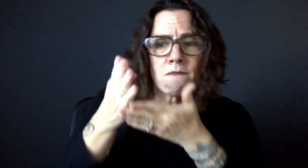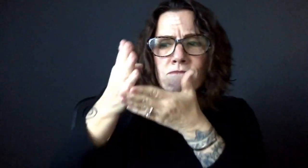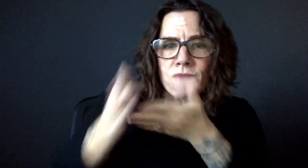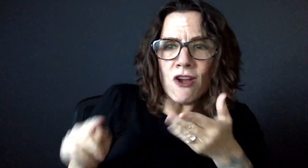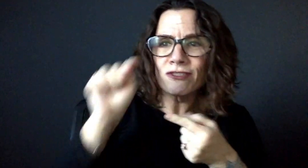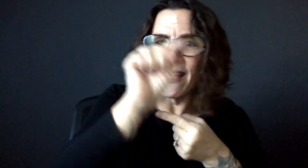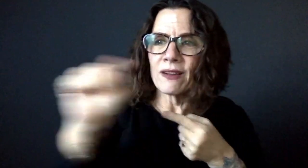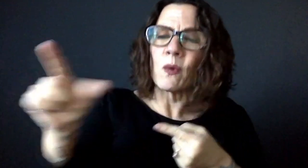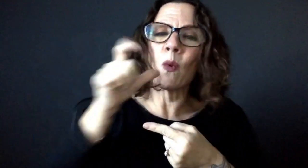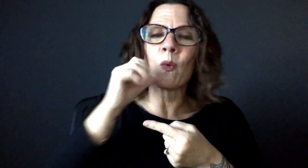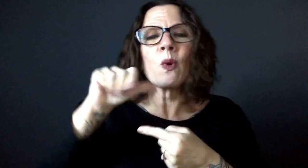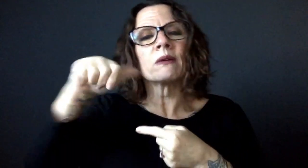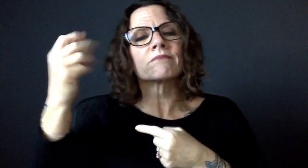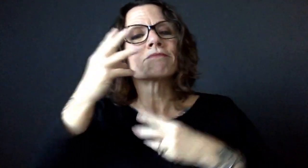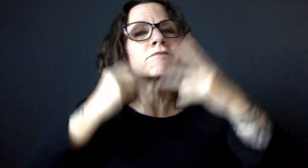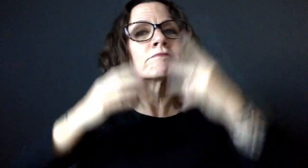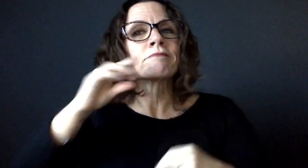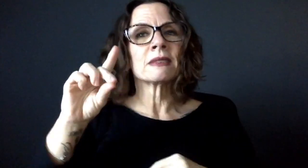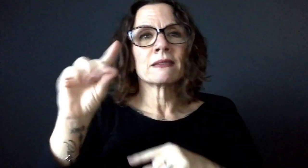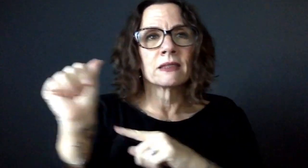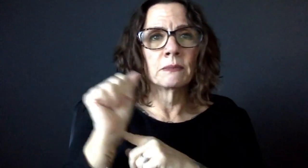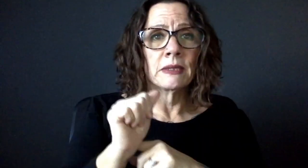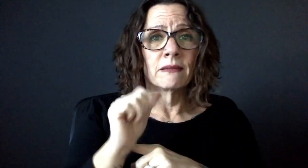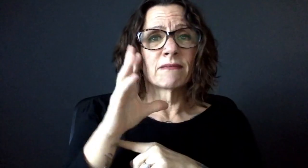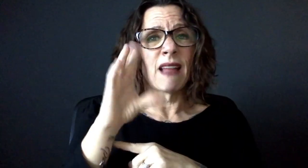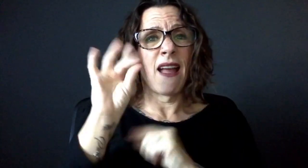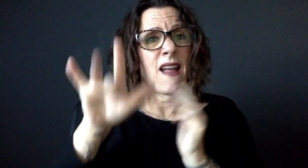marginalizing other forms of impairment;